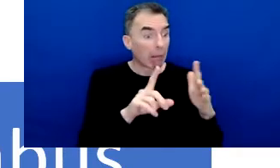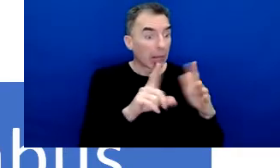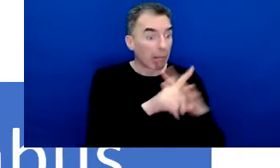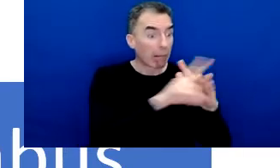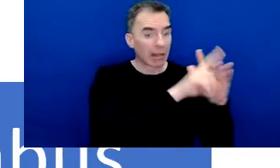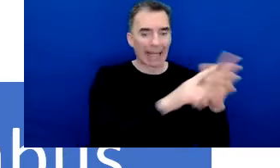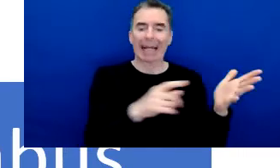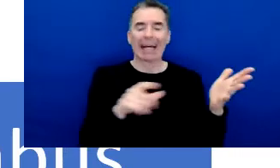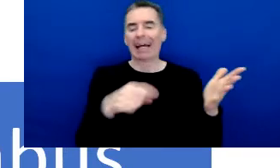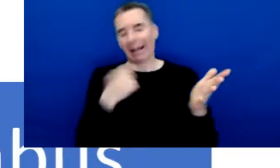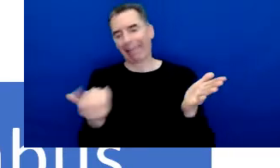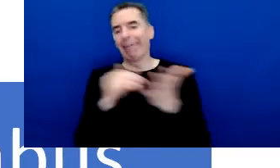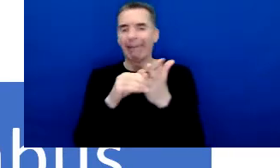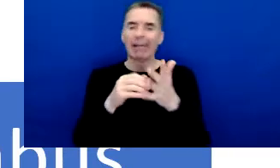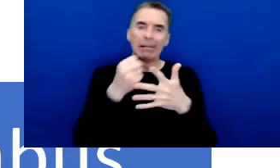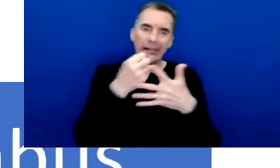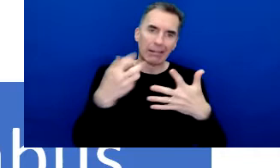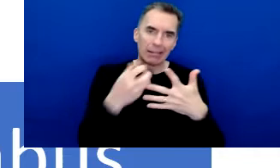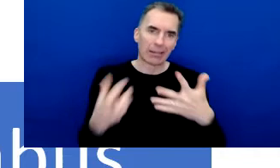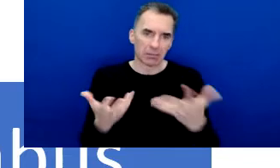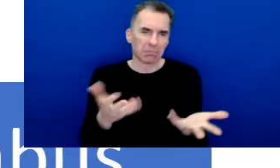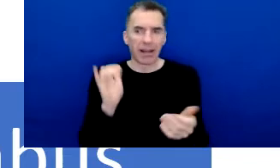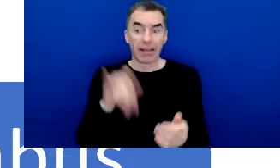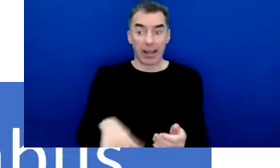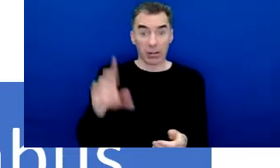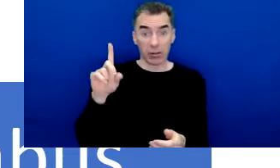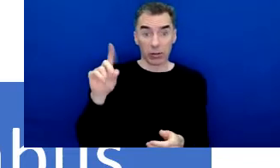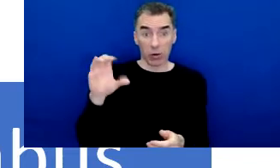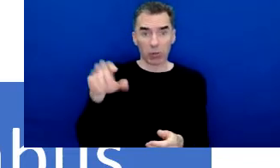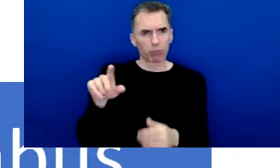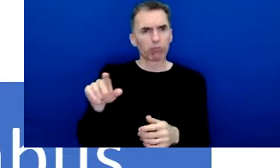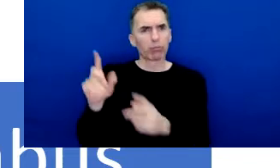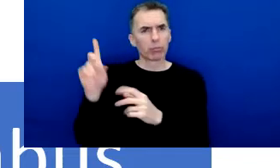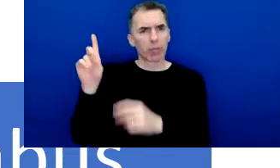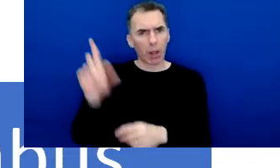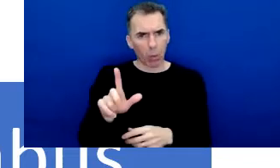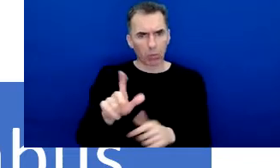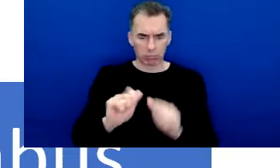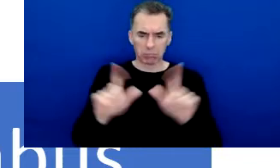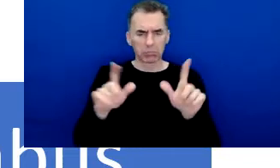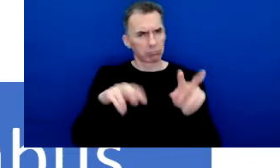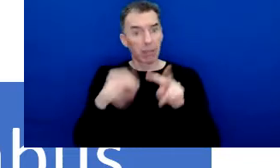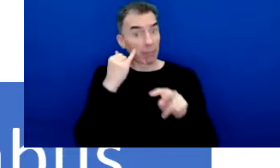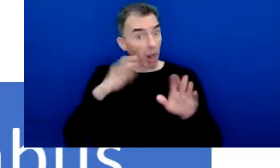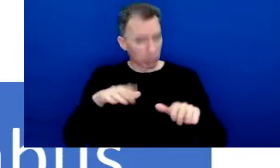download that document and if you haven't use simple syllabus yet, take a look at it. It's, it's I think it's a valuable tool.